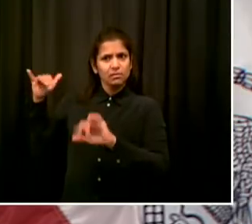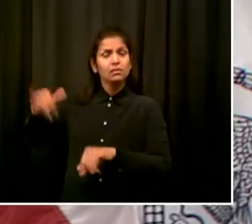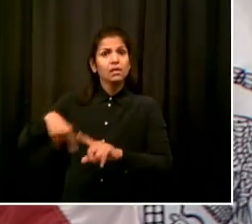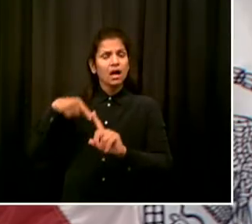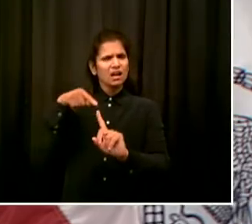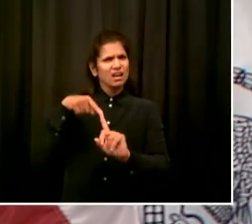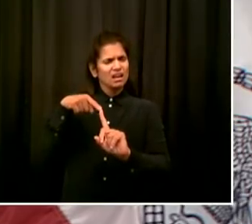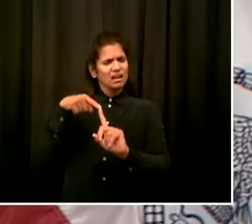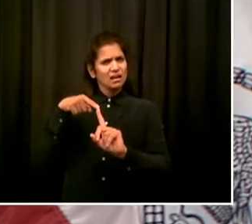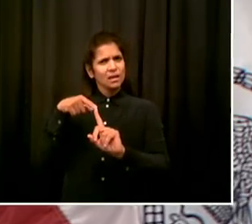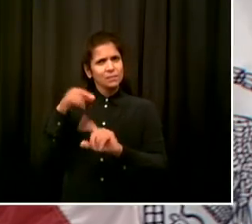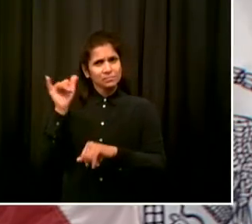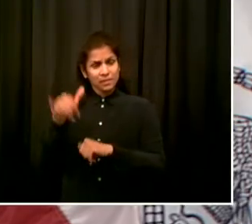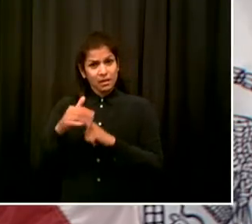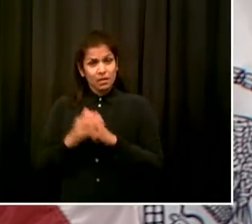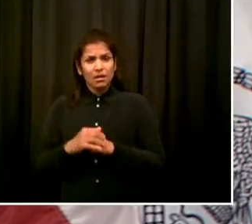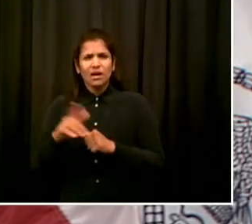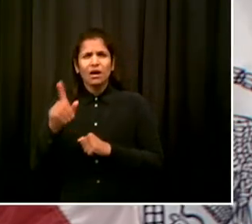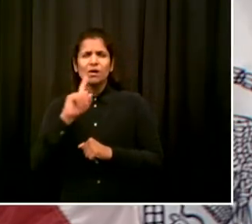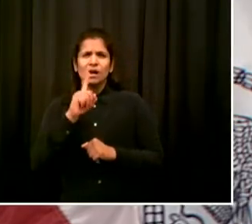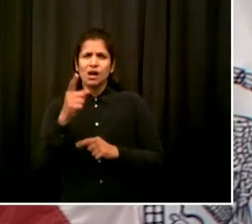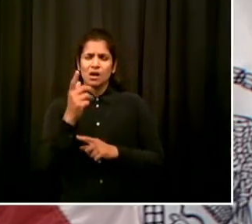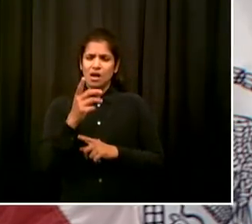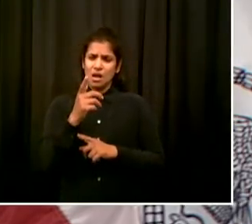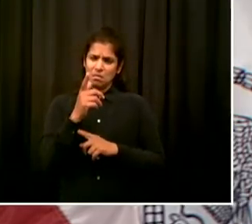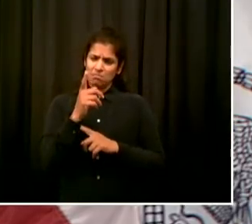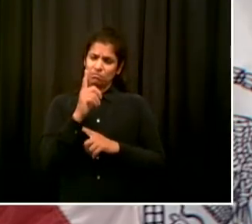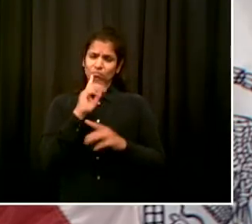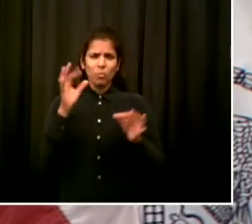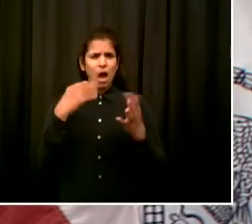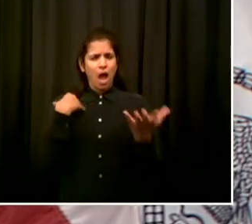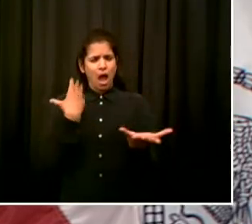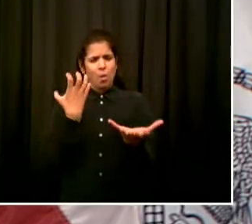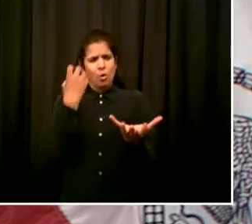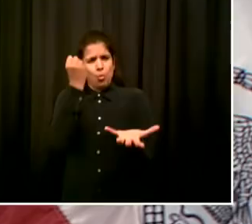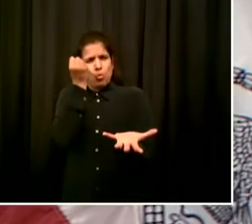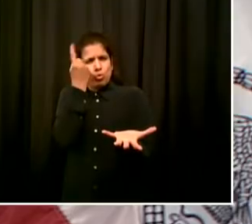I'M WONDERGIN IF YOCOU UD LTALK ABOUT HOW YU O